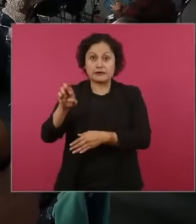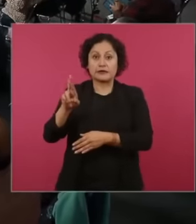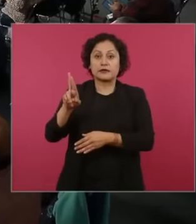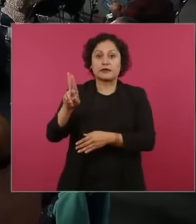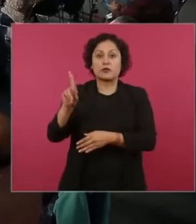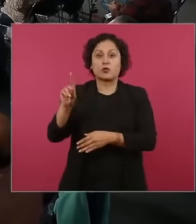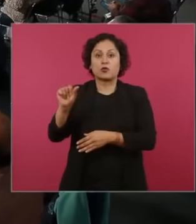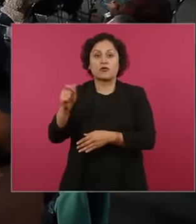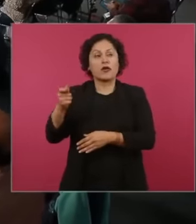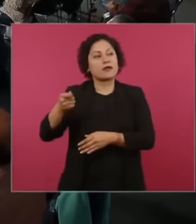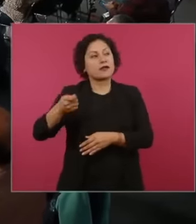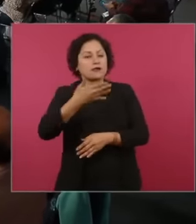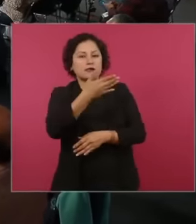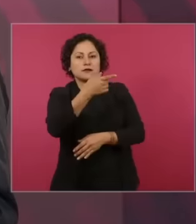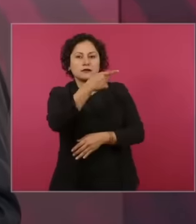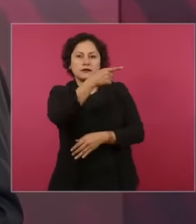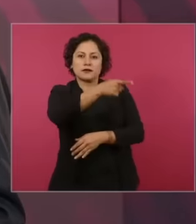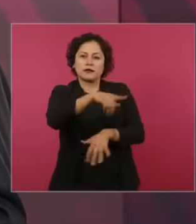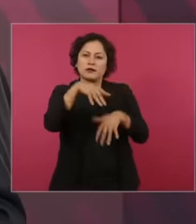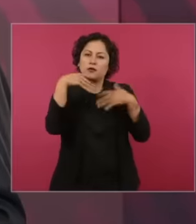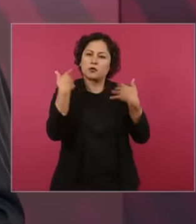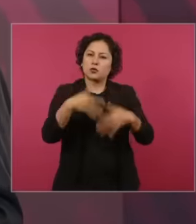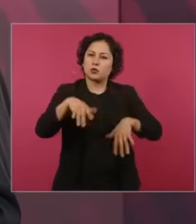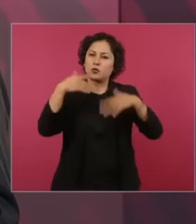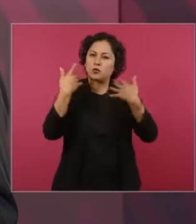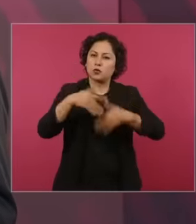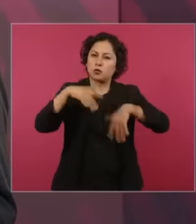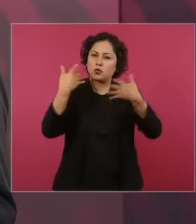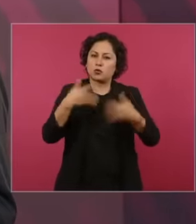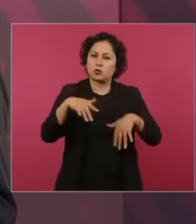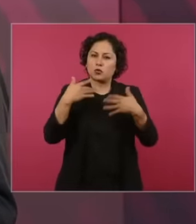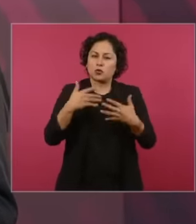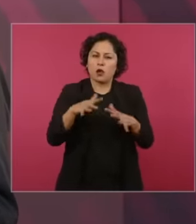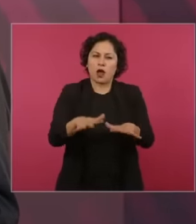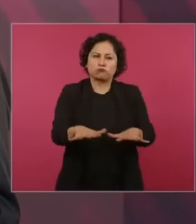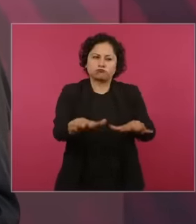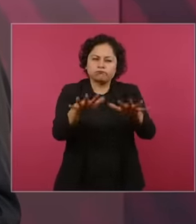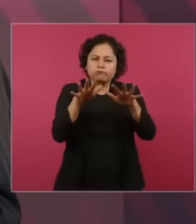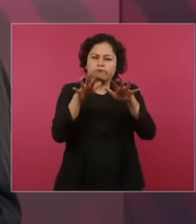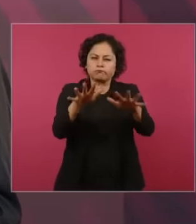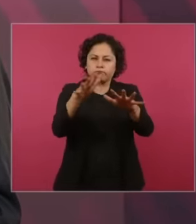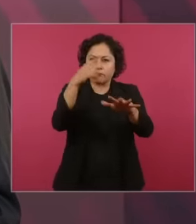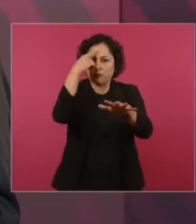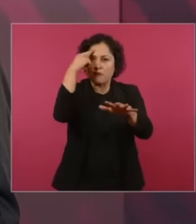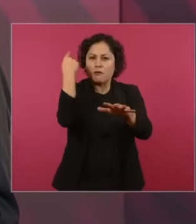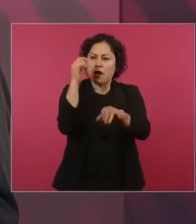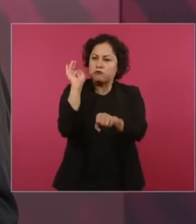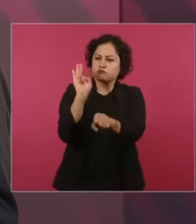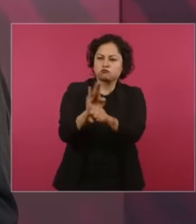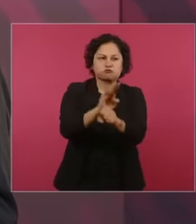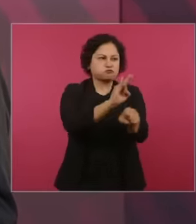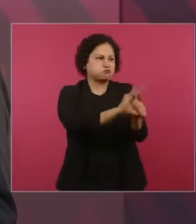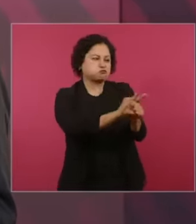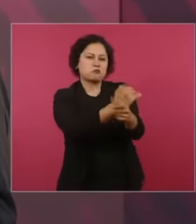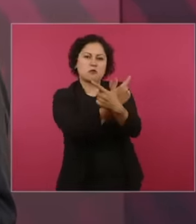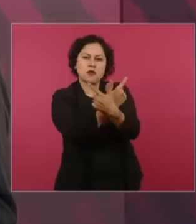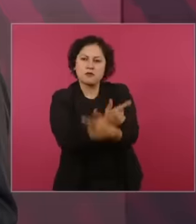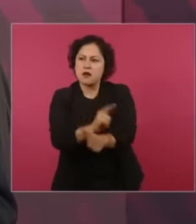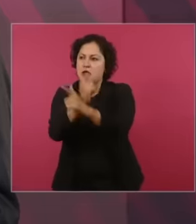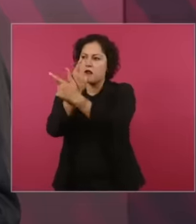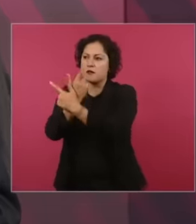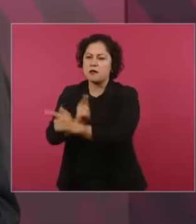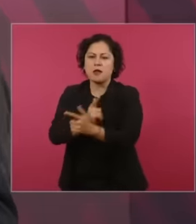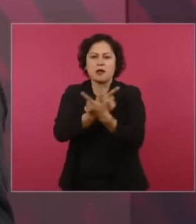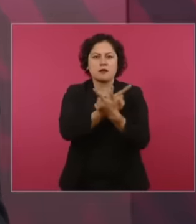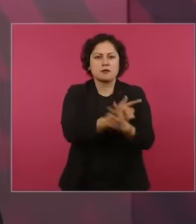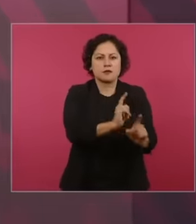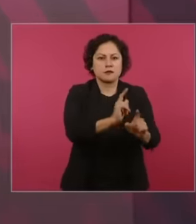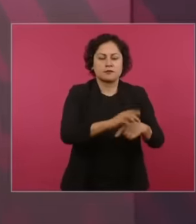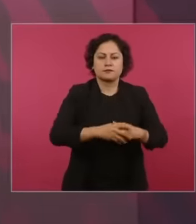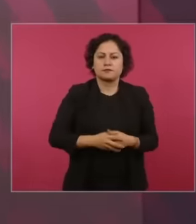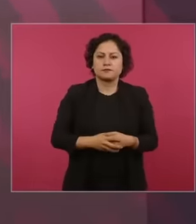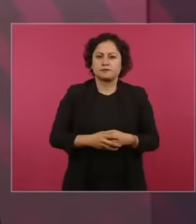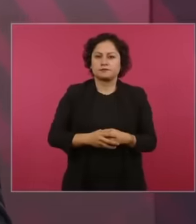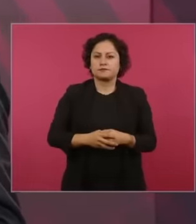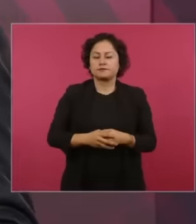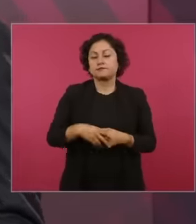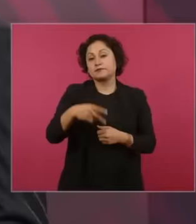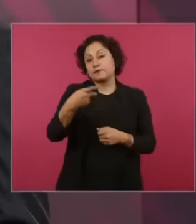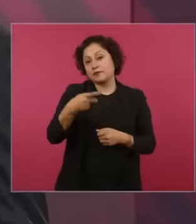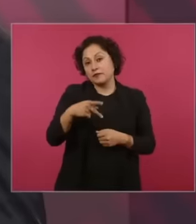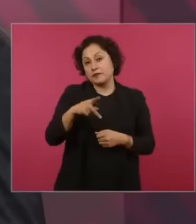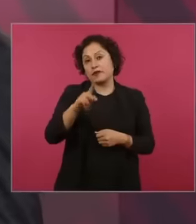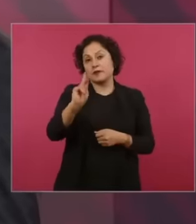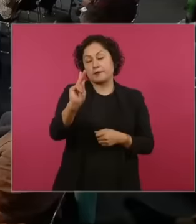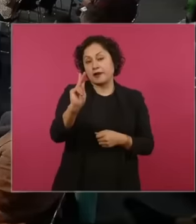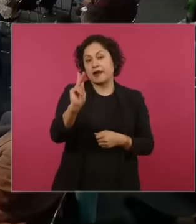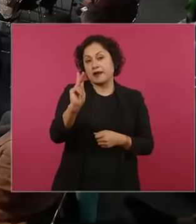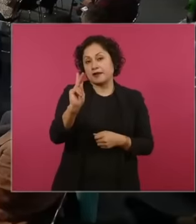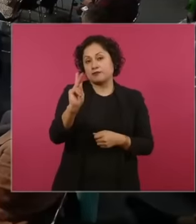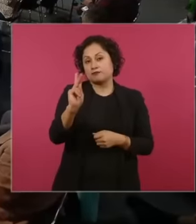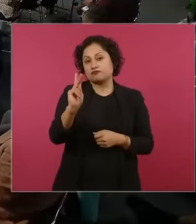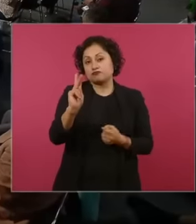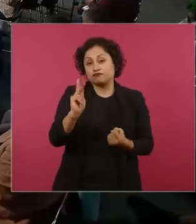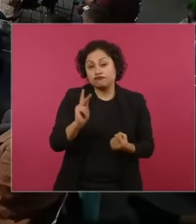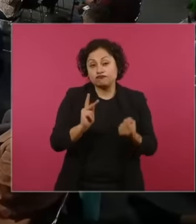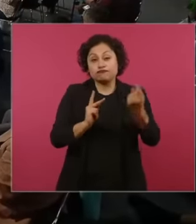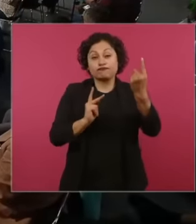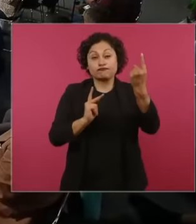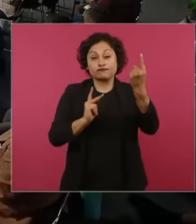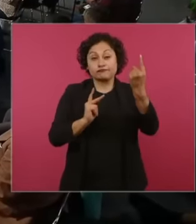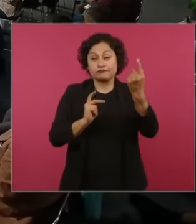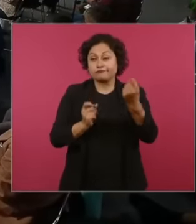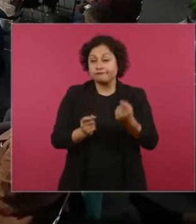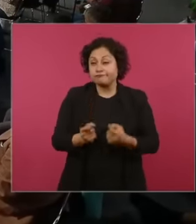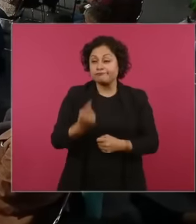freedoms But this arrogant interventionist policy has predominated,